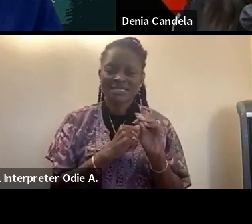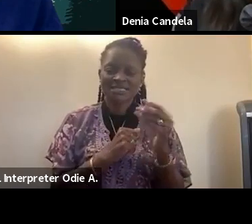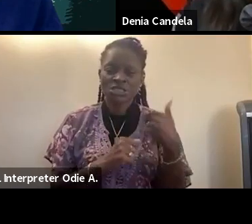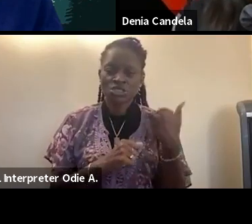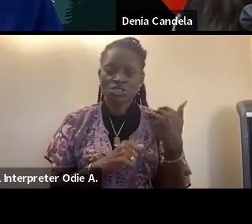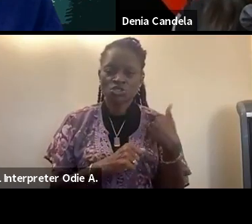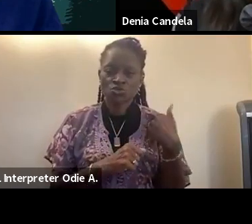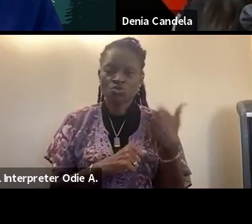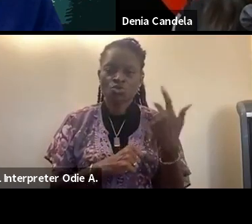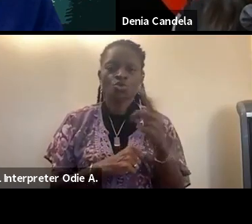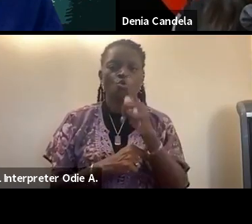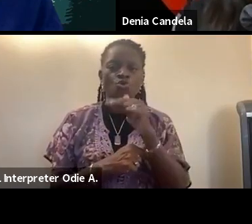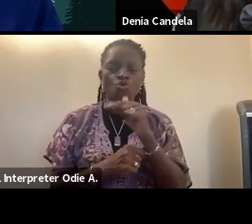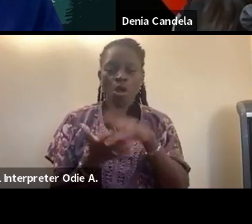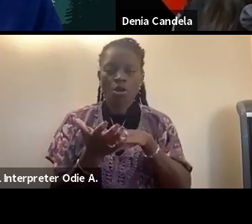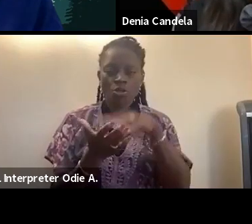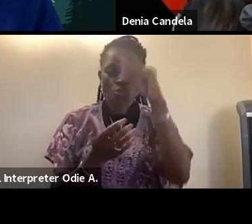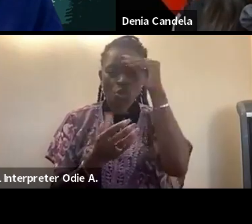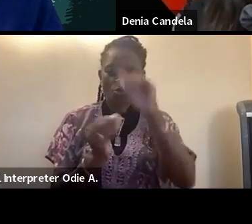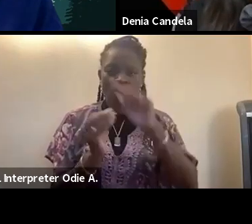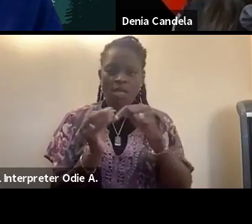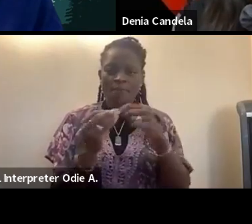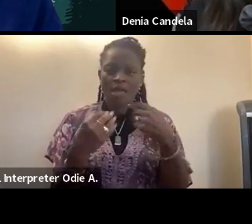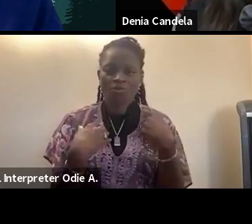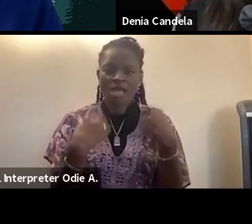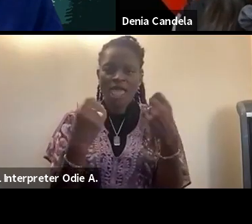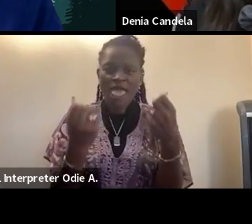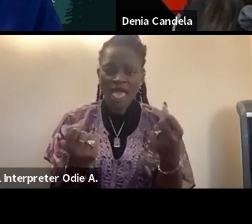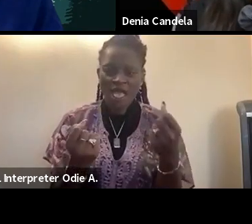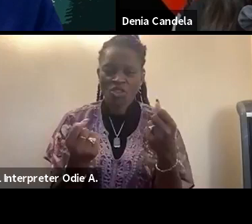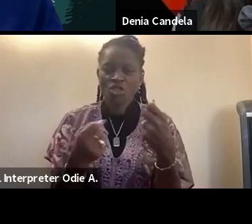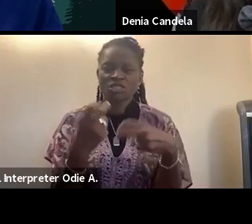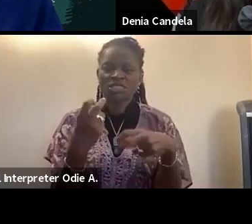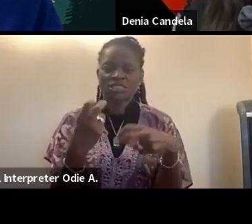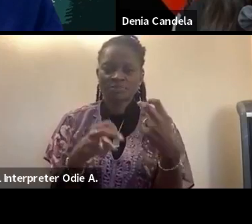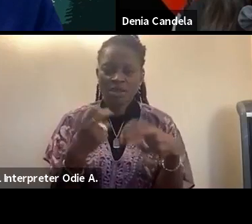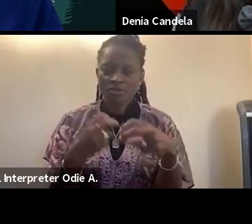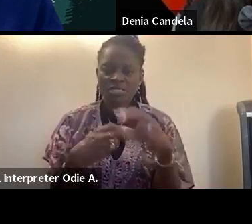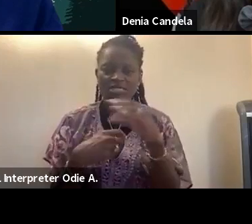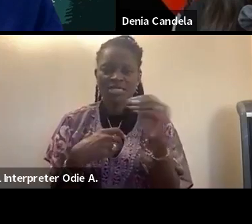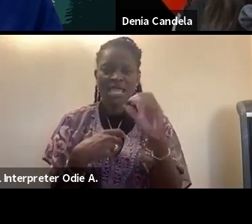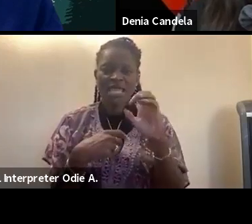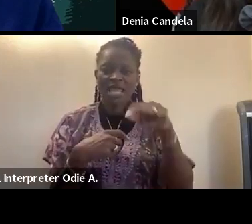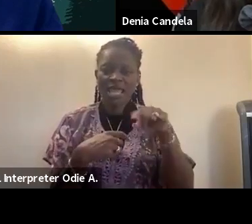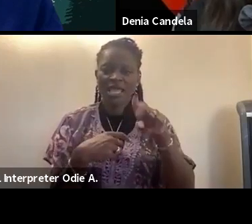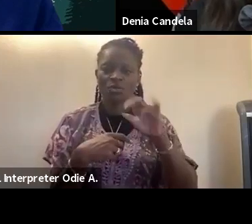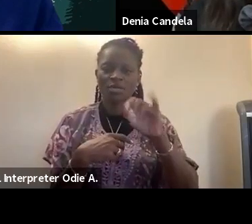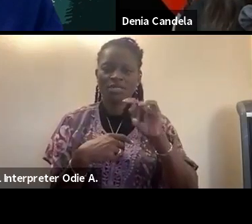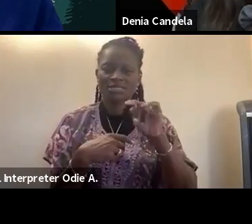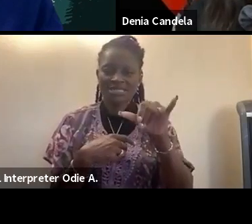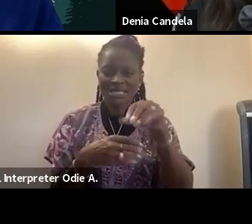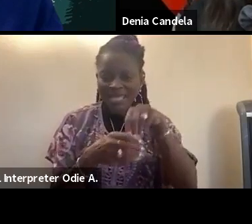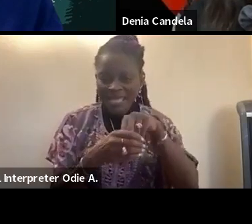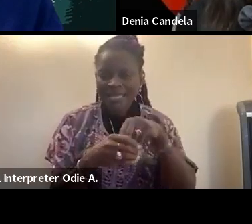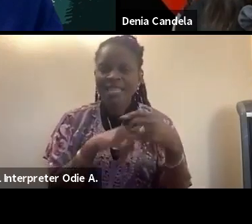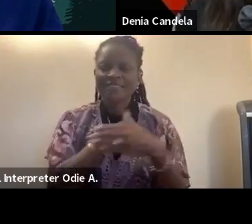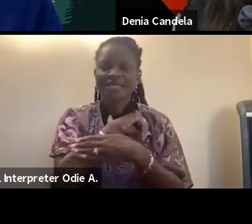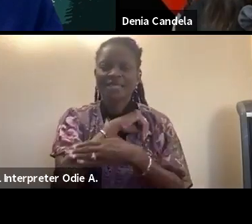about health disparities and are learning about inequities in our county as they relate to covert vaccines and access to testing.